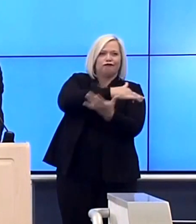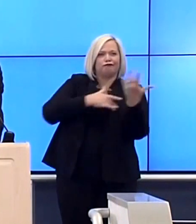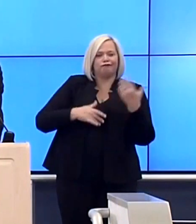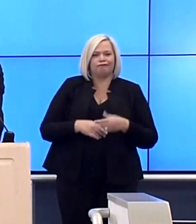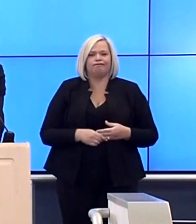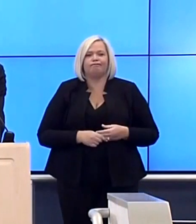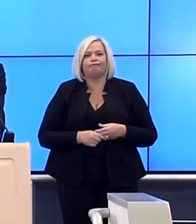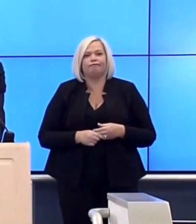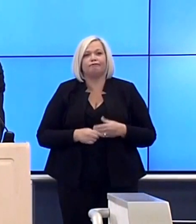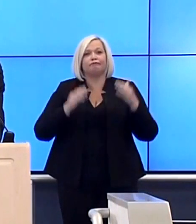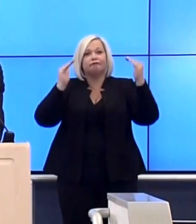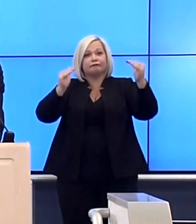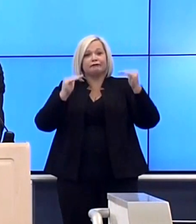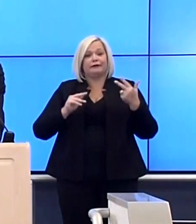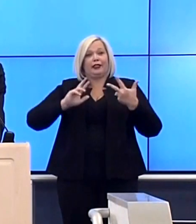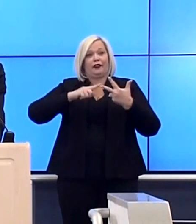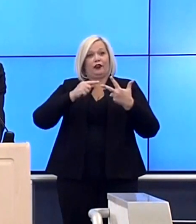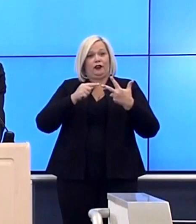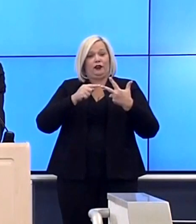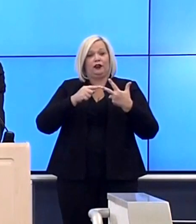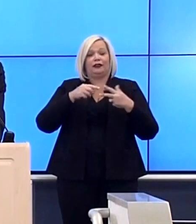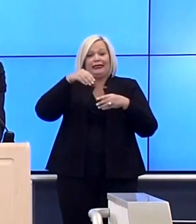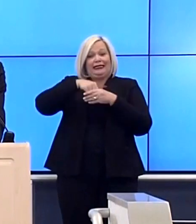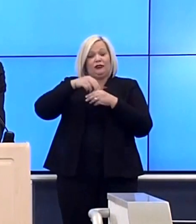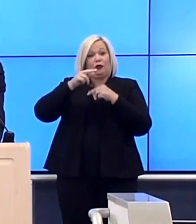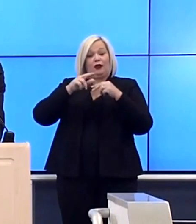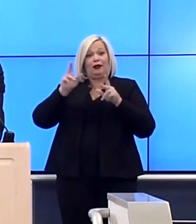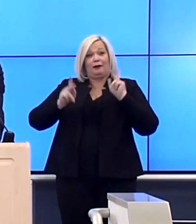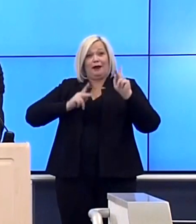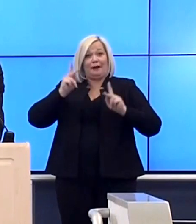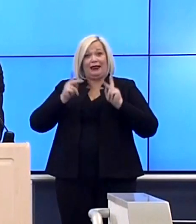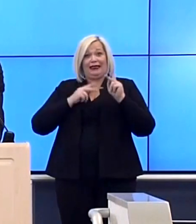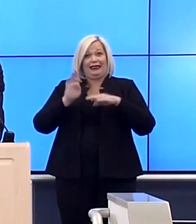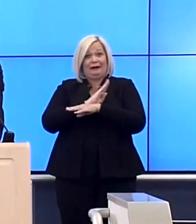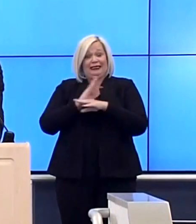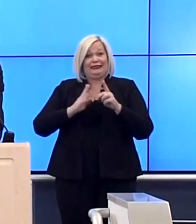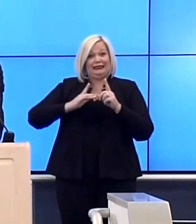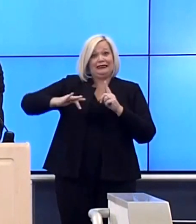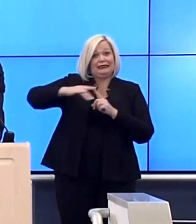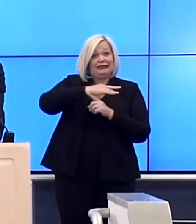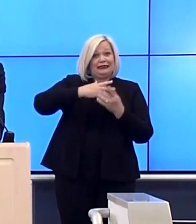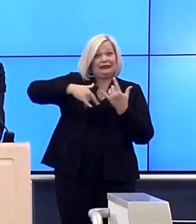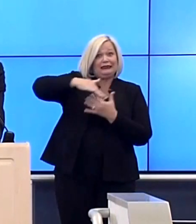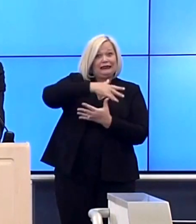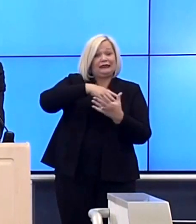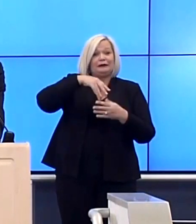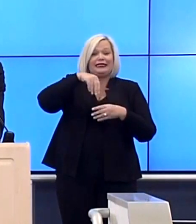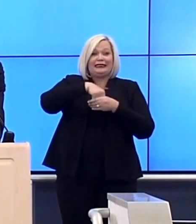SPREAD. NEXT SLIDE PLEASE. NEXT SLIDE PLEASE. THIRD, THE ORDER CLOSES INDOOR THIRD, THE ORDER CLOSES INDOOR PUBLIC AND BUSINESS SETTINGS PUBLIC AND BUSINESS SETTINGS WHERE PEOPLE GATHER.